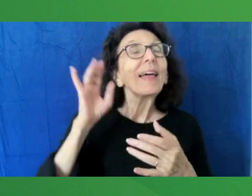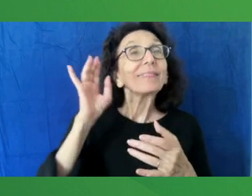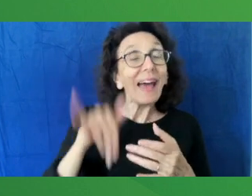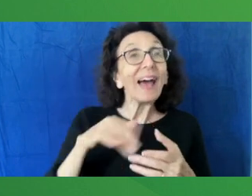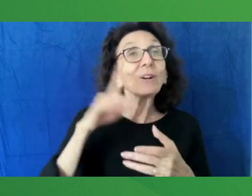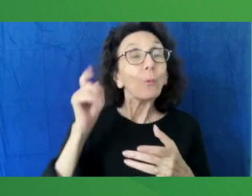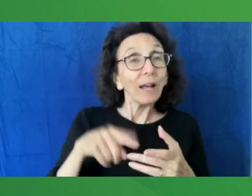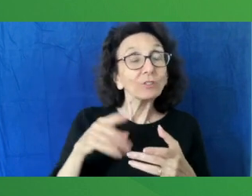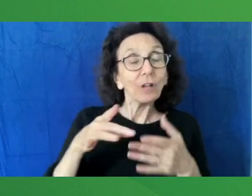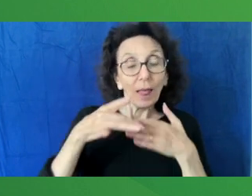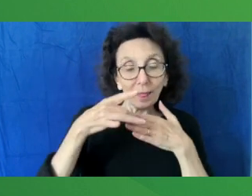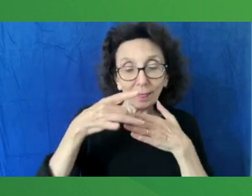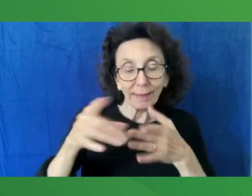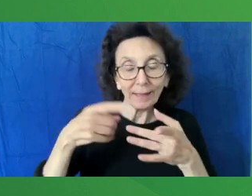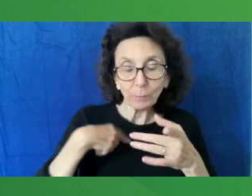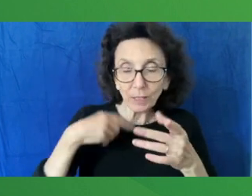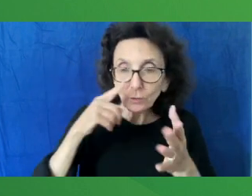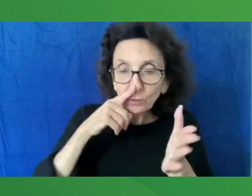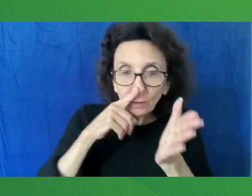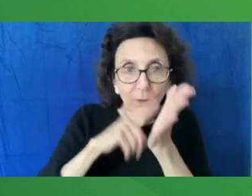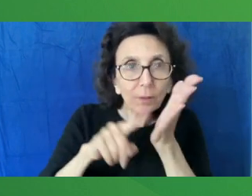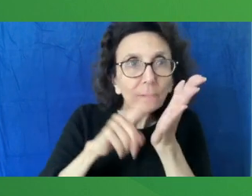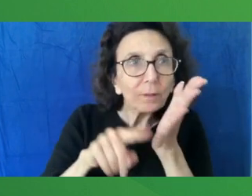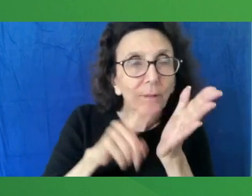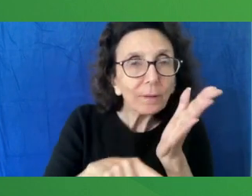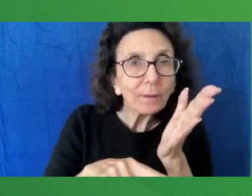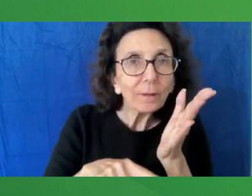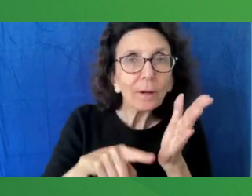both what are the causes of big wildfires?